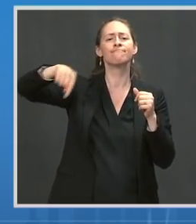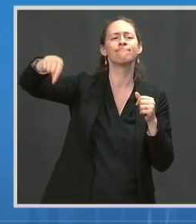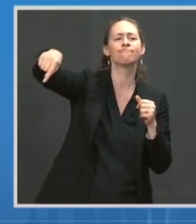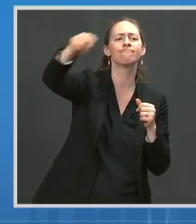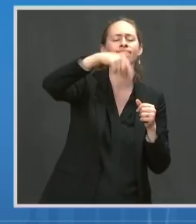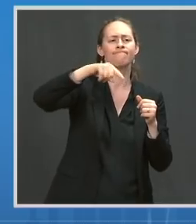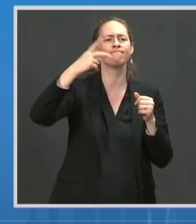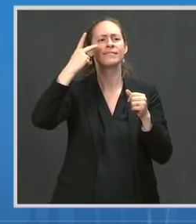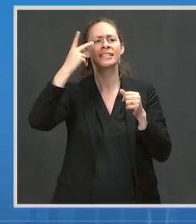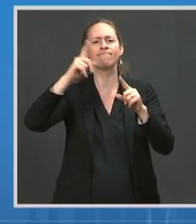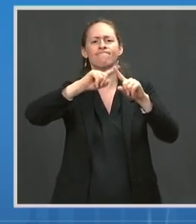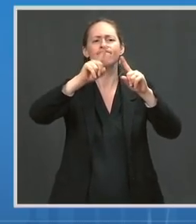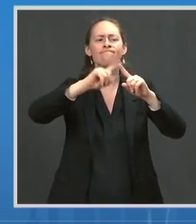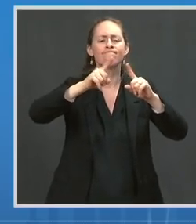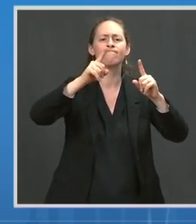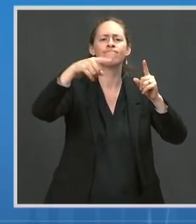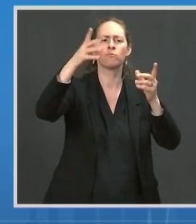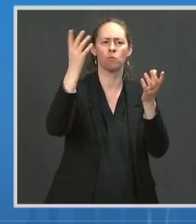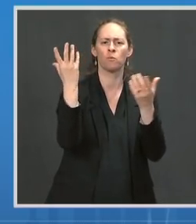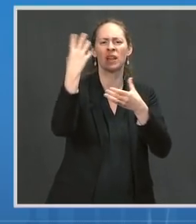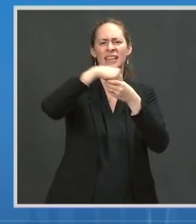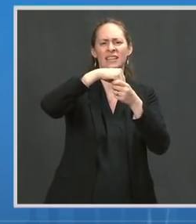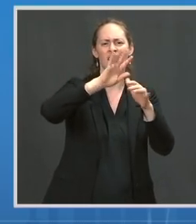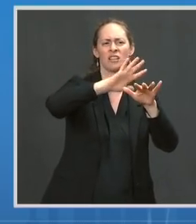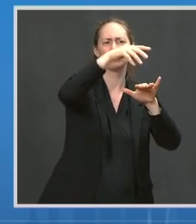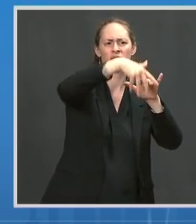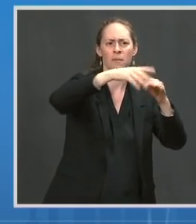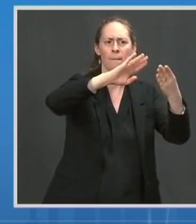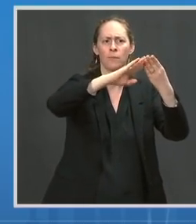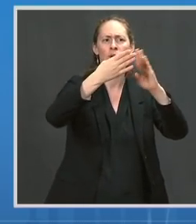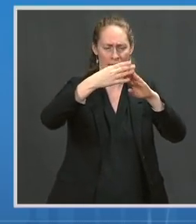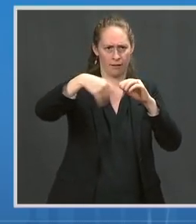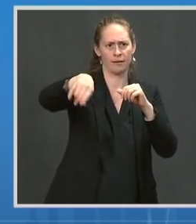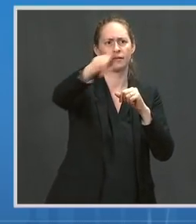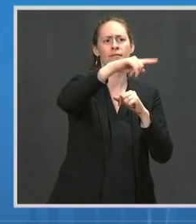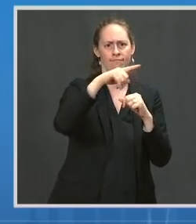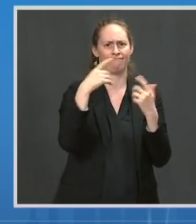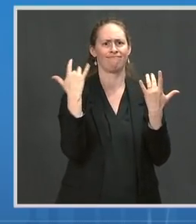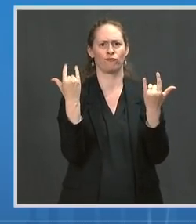of COVID-19 vaccines. That is a remarkable achievement and a testament to their dedication.